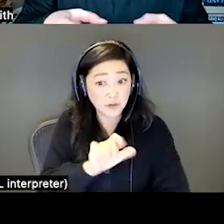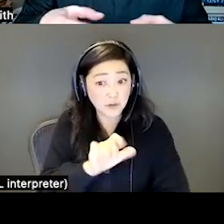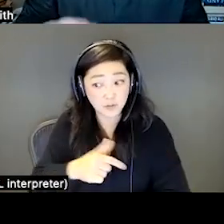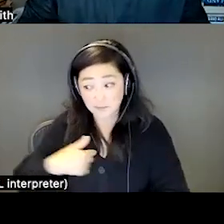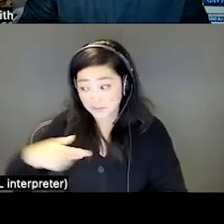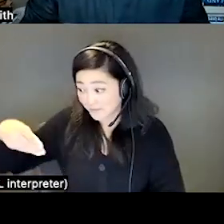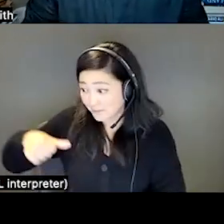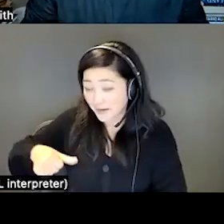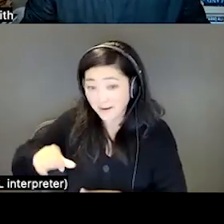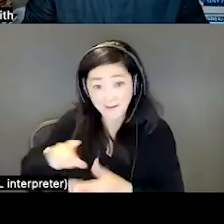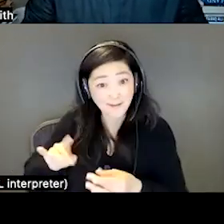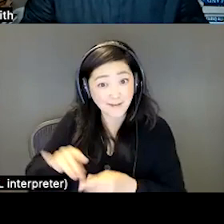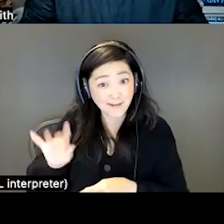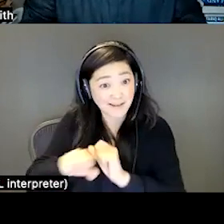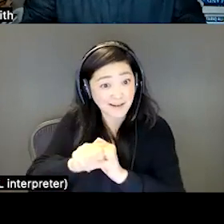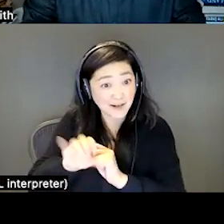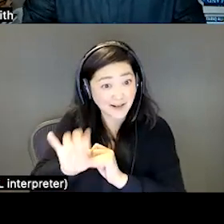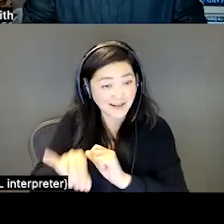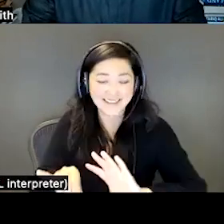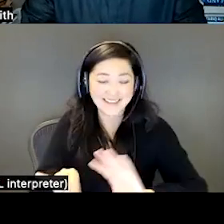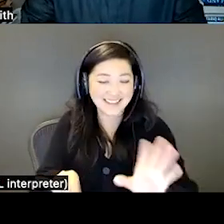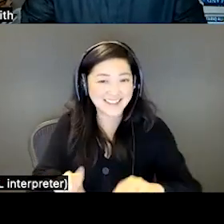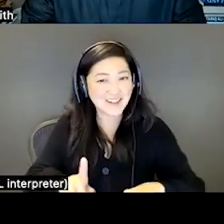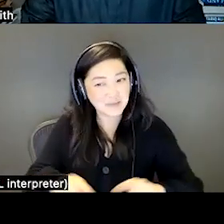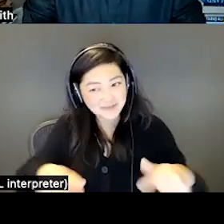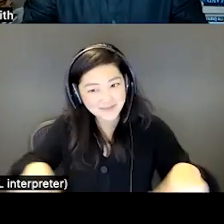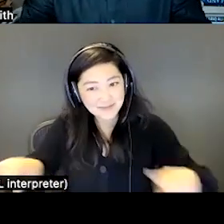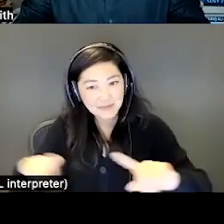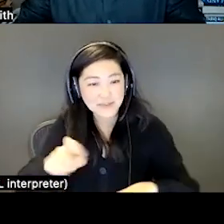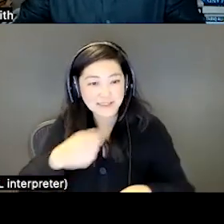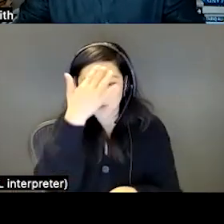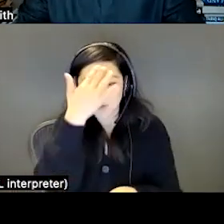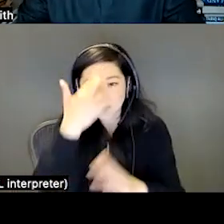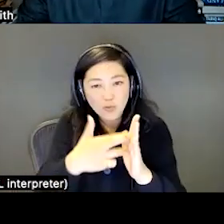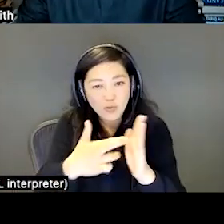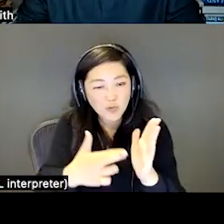But the industry needs to know the rules and needs to use it to its full extent. It does